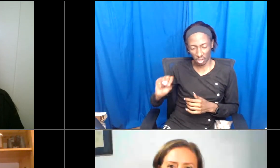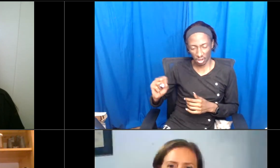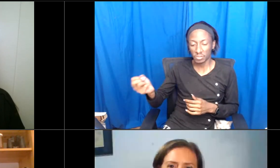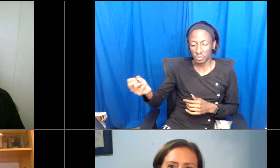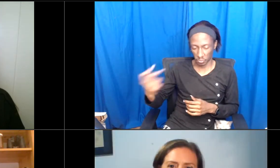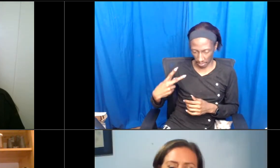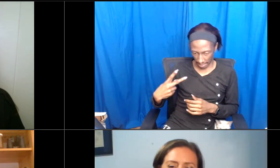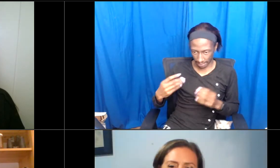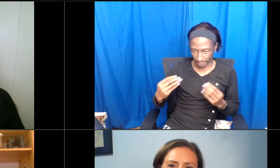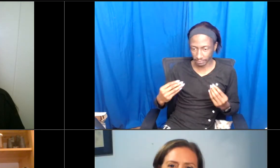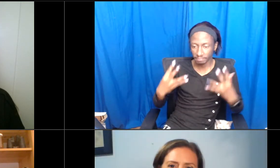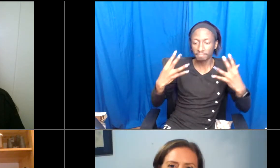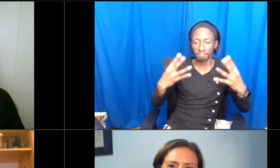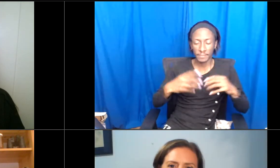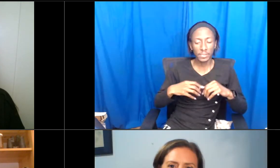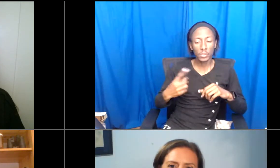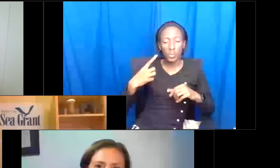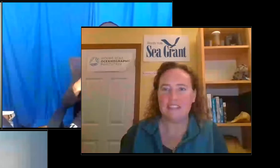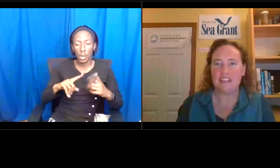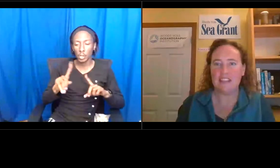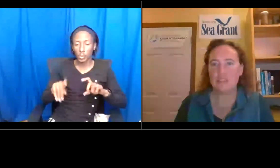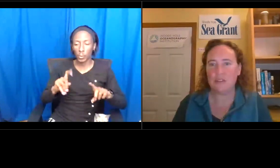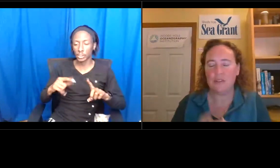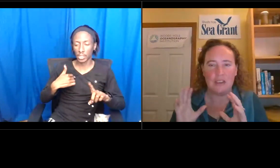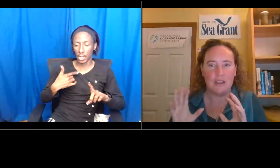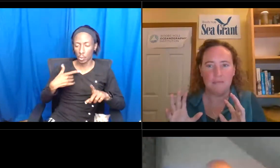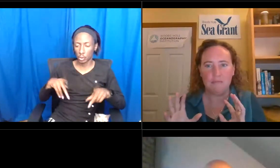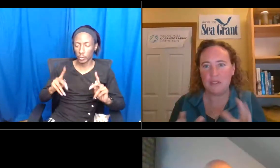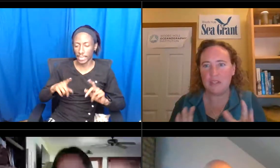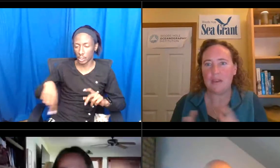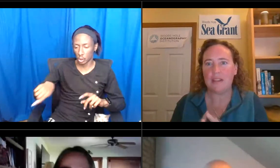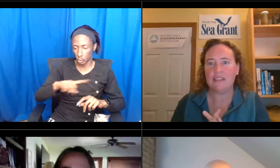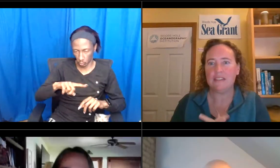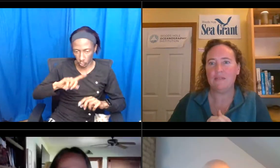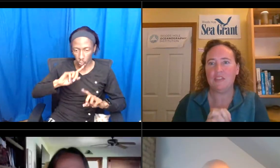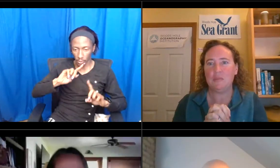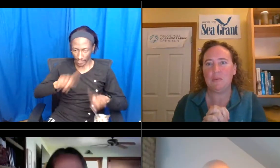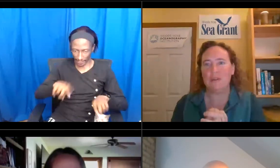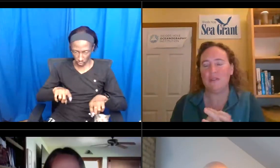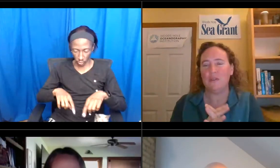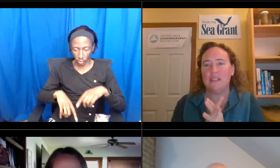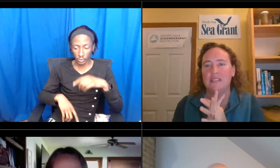There's one question that I want to just give everyone a chance to answer really quickly to give us your point of view.